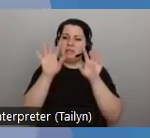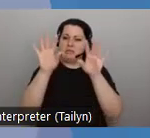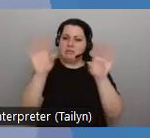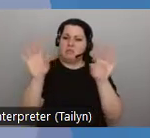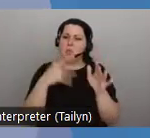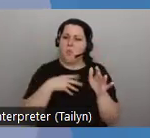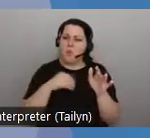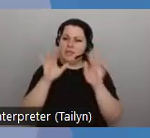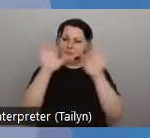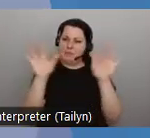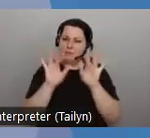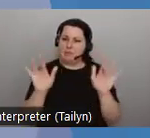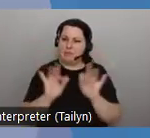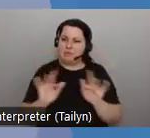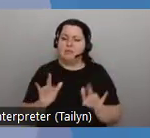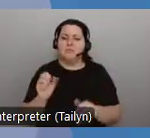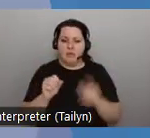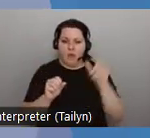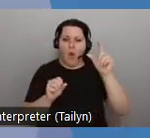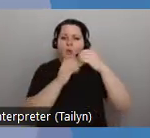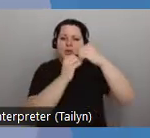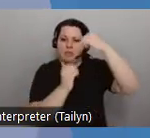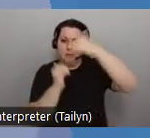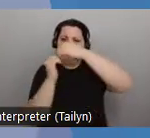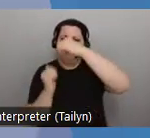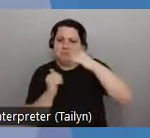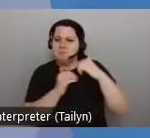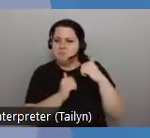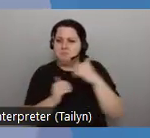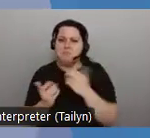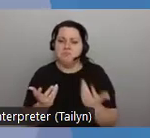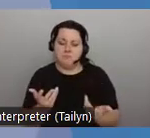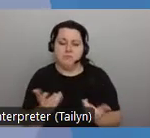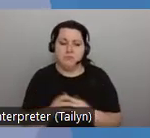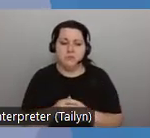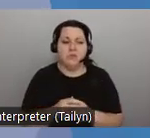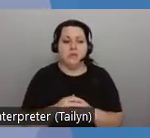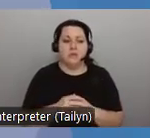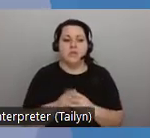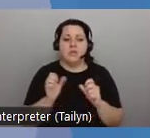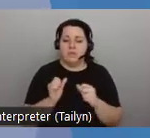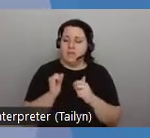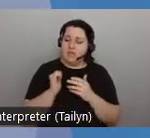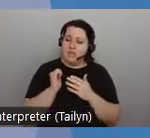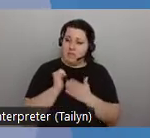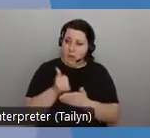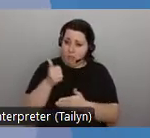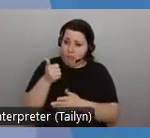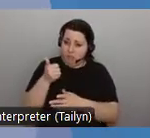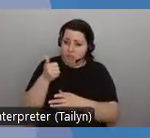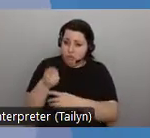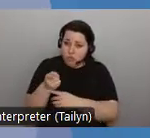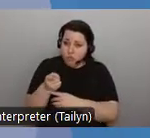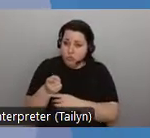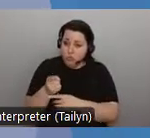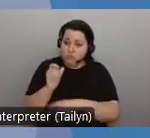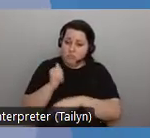cram as many as possible into the page. It makes it a lot easier for a user to have just a little